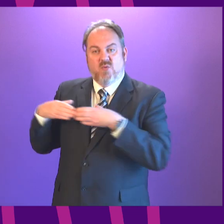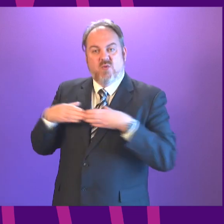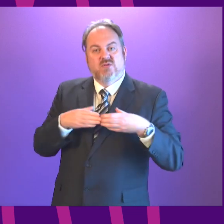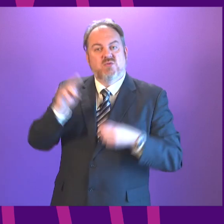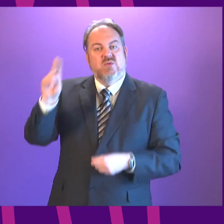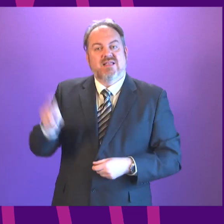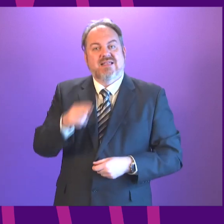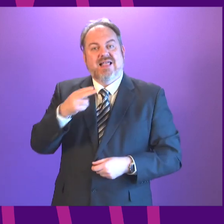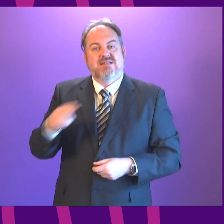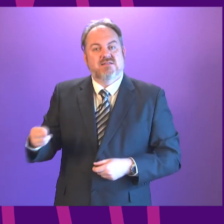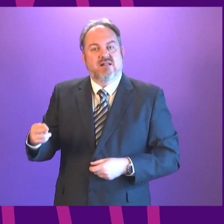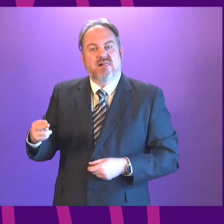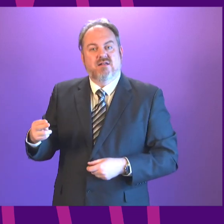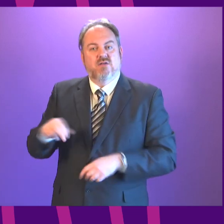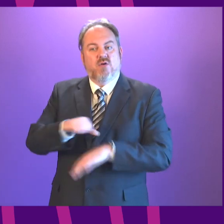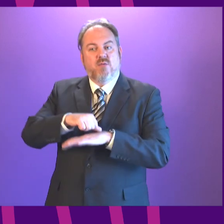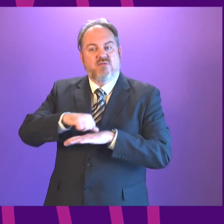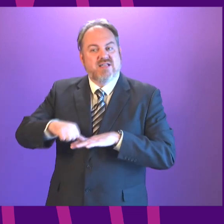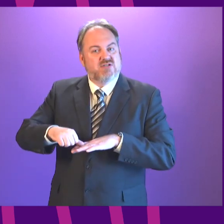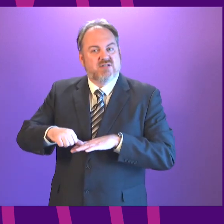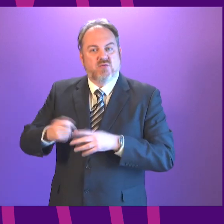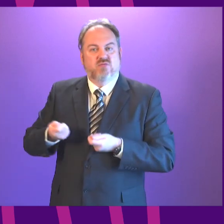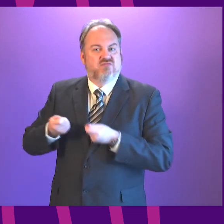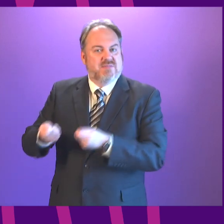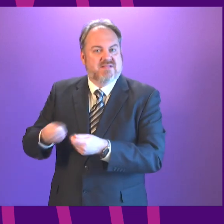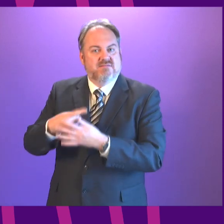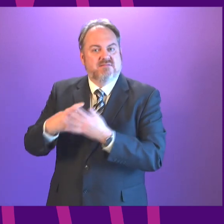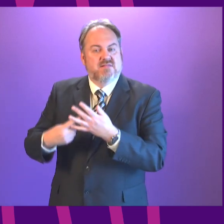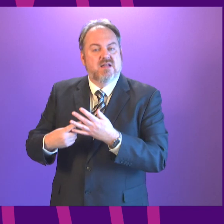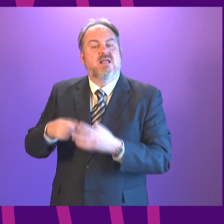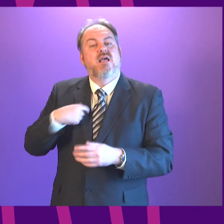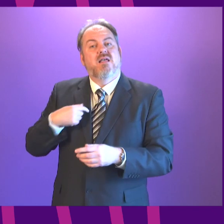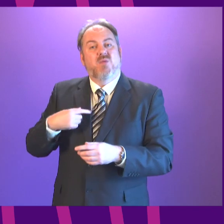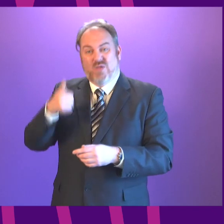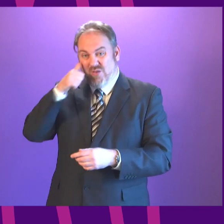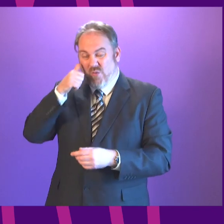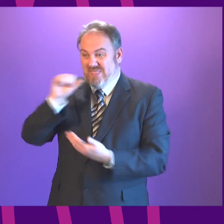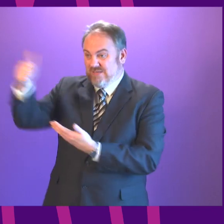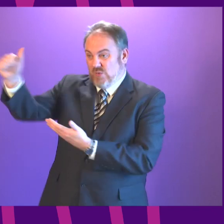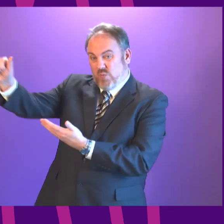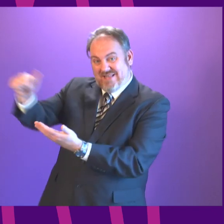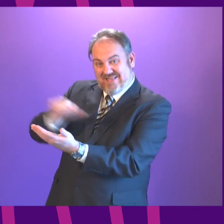the NHS through this as much as possible, to reduce this year’s backlog and to prevent